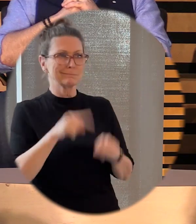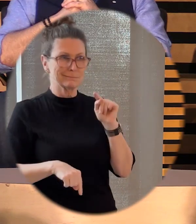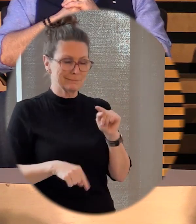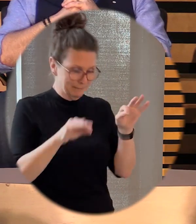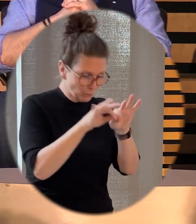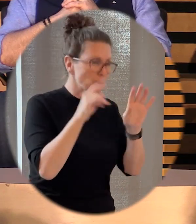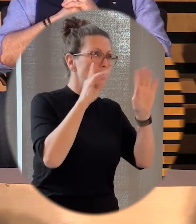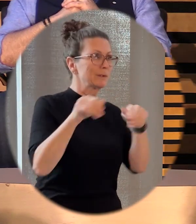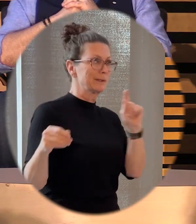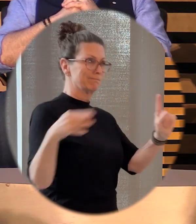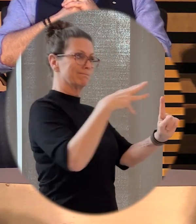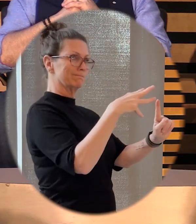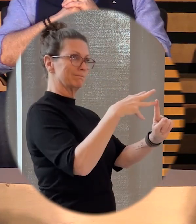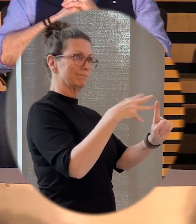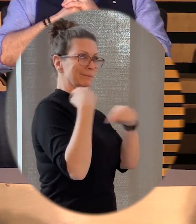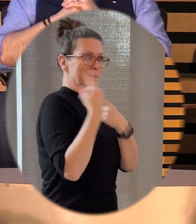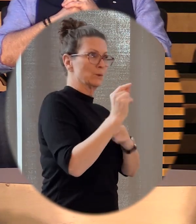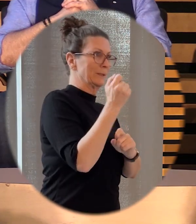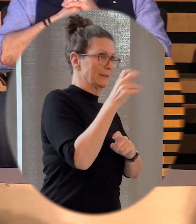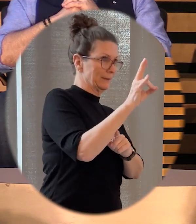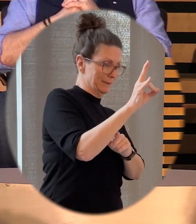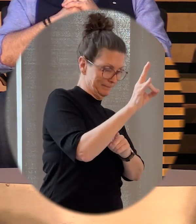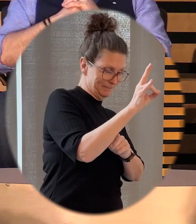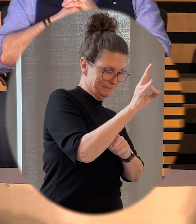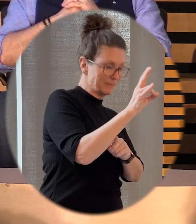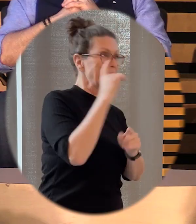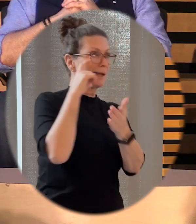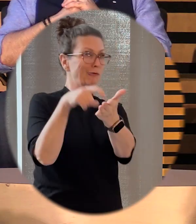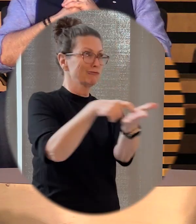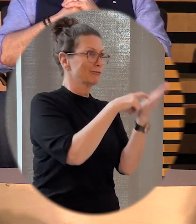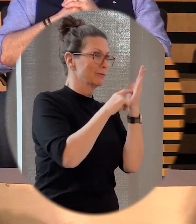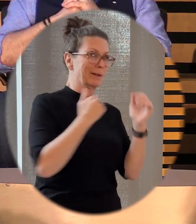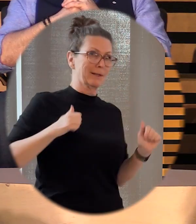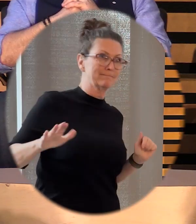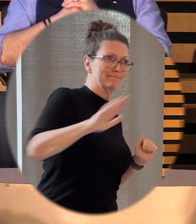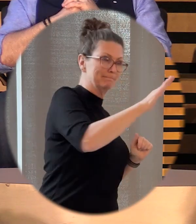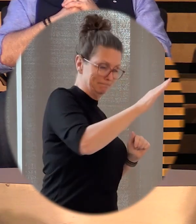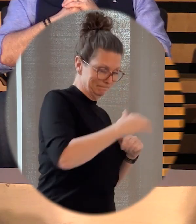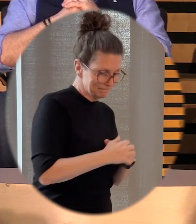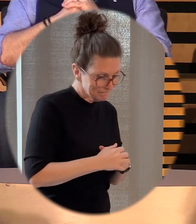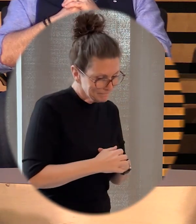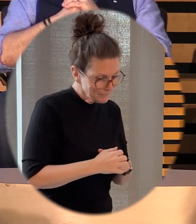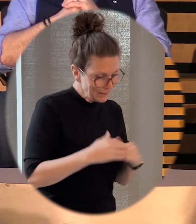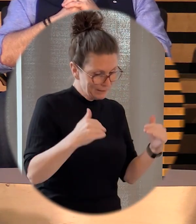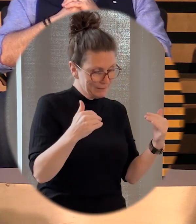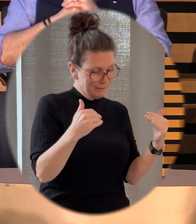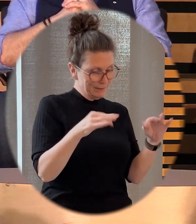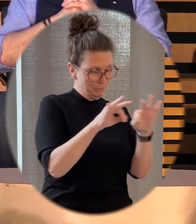in 2016. November is now recognized across Canada and as Indigenous disable awareness month and 2026